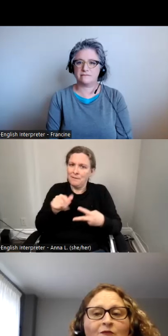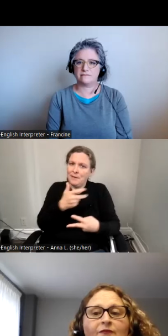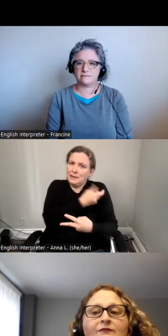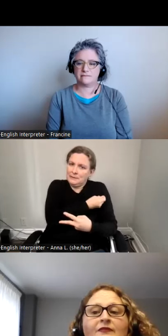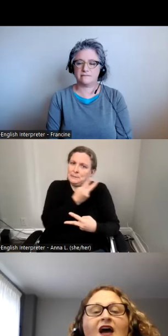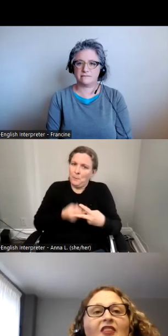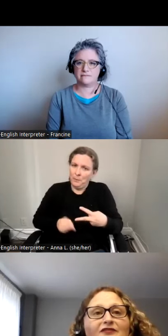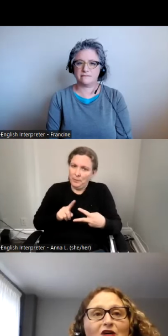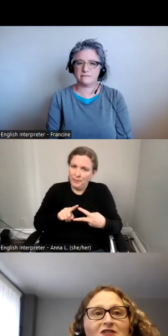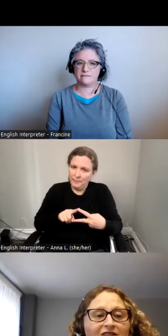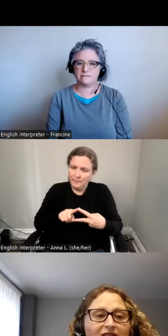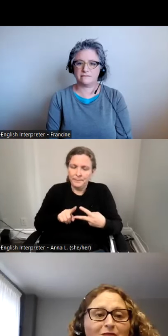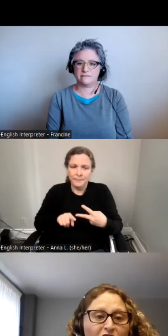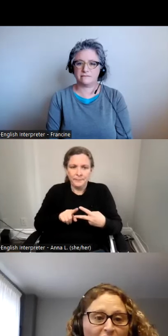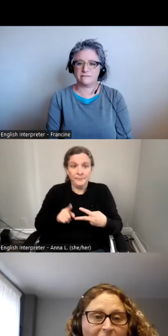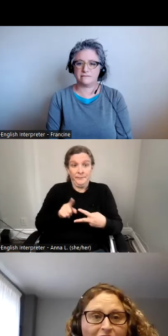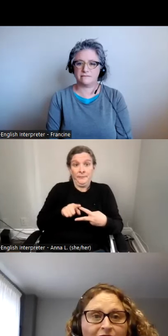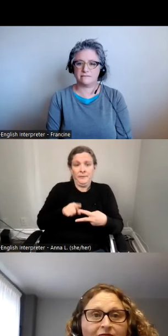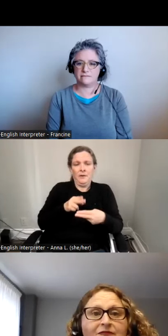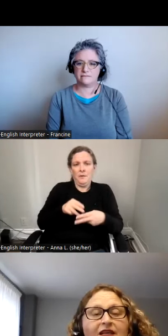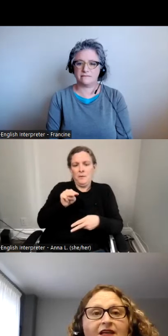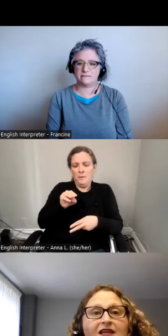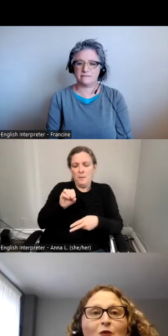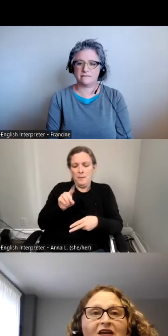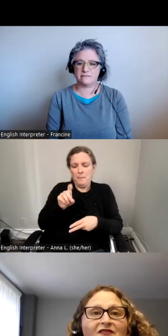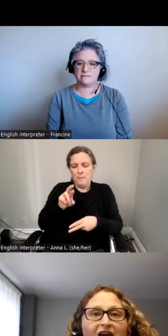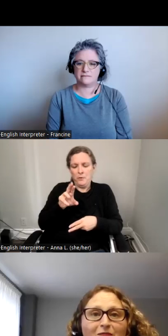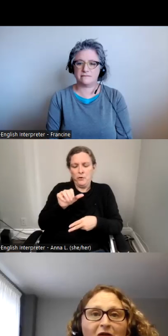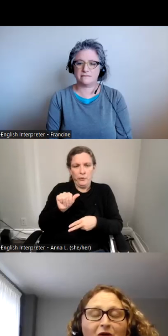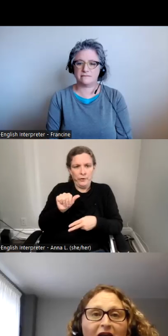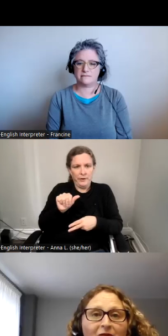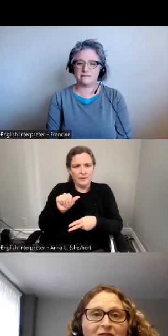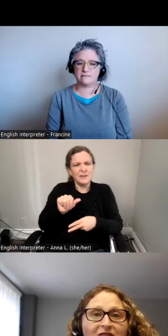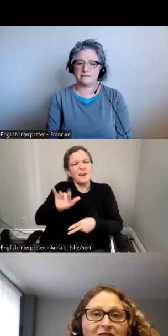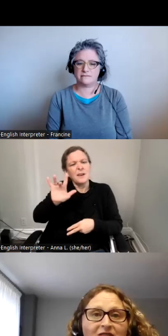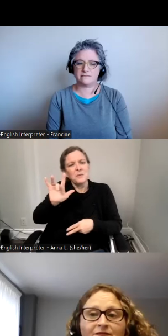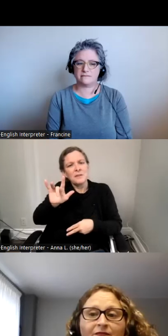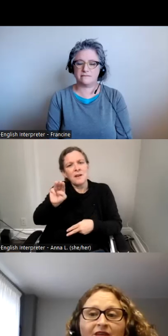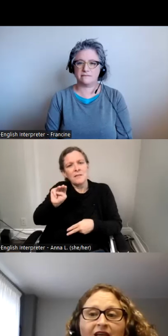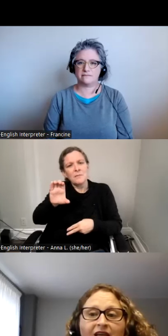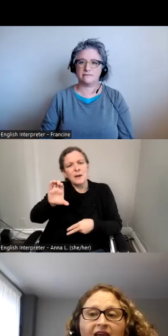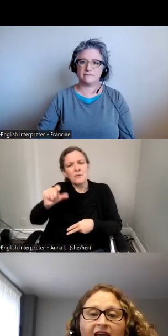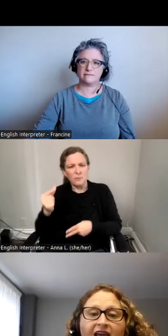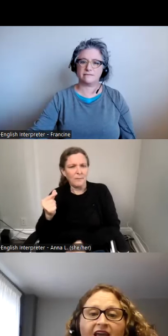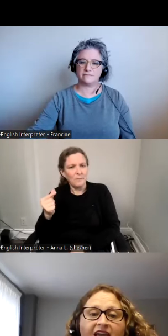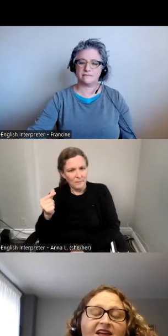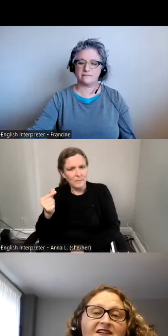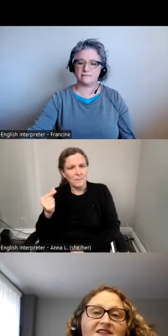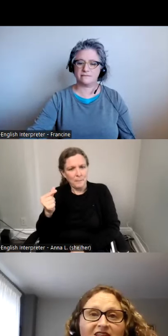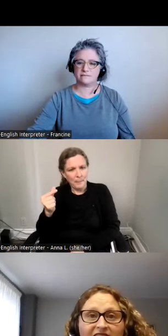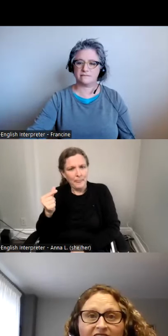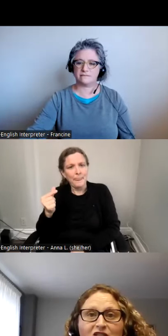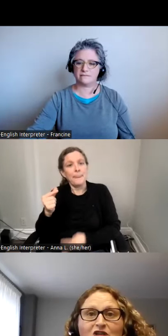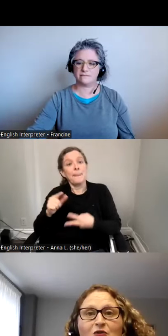These are both Mrna, Vaccines.